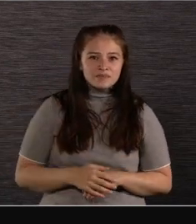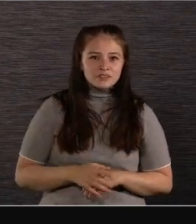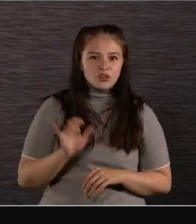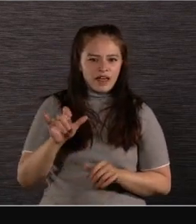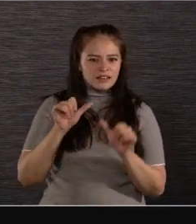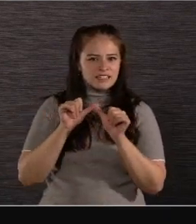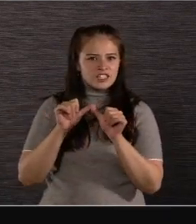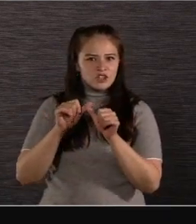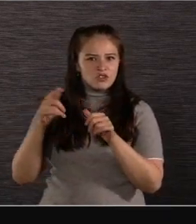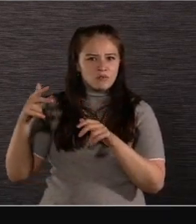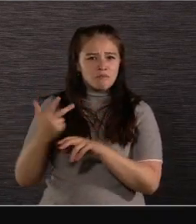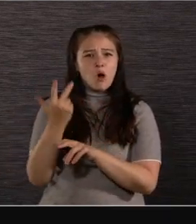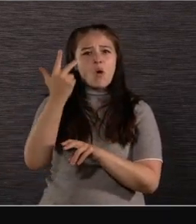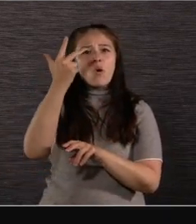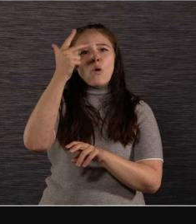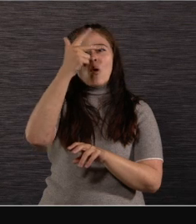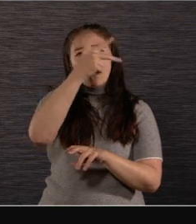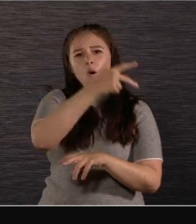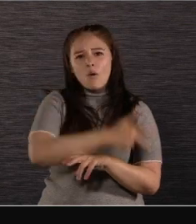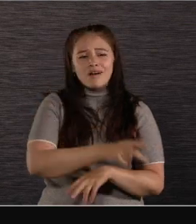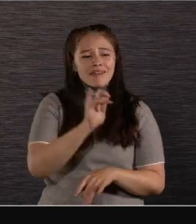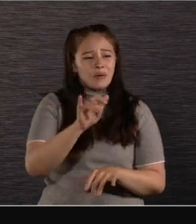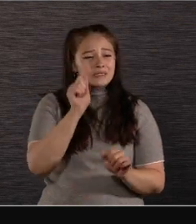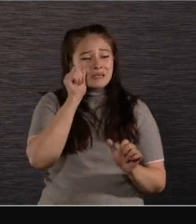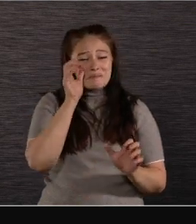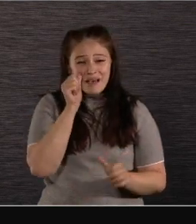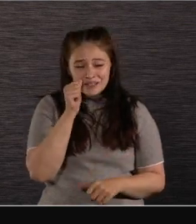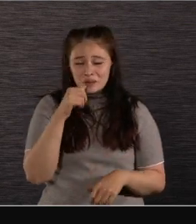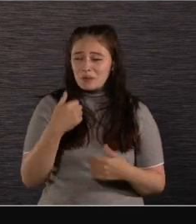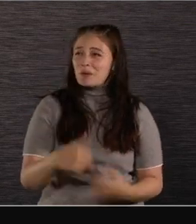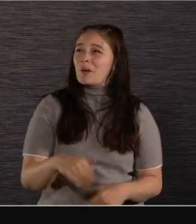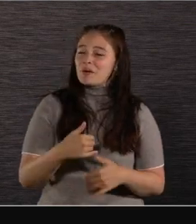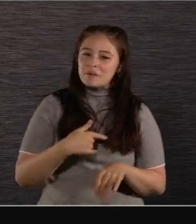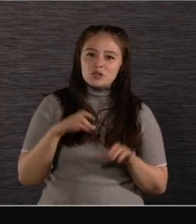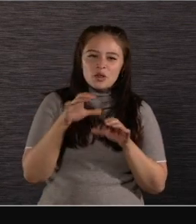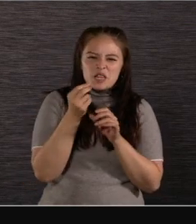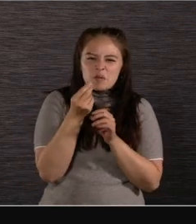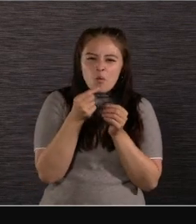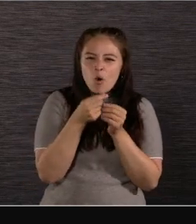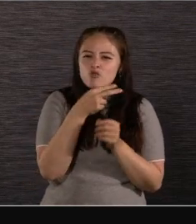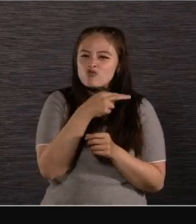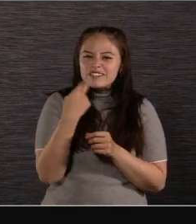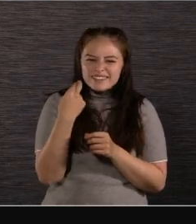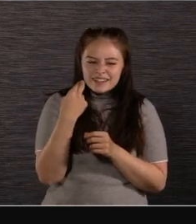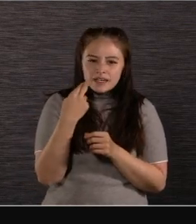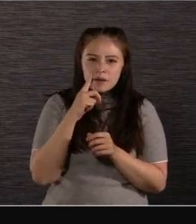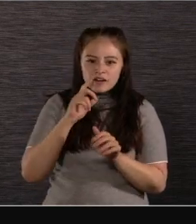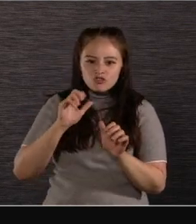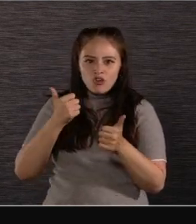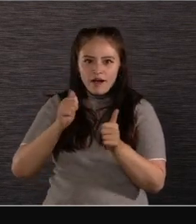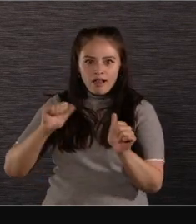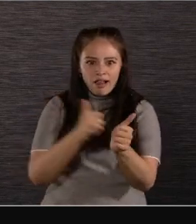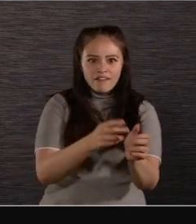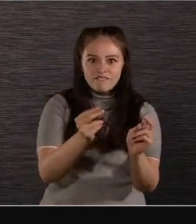followed Blake it was rad. Now we're going to do a little more risky, follow them a little bit quicker. And see what happens.